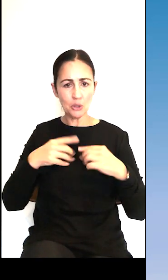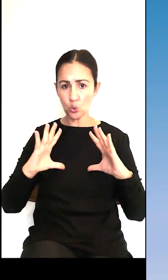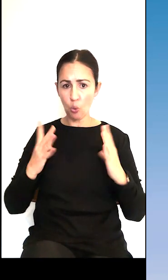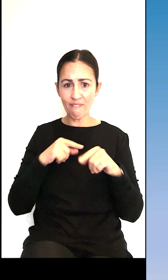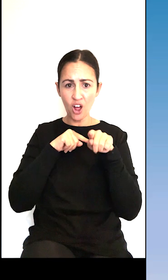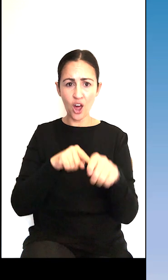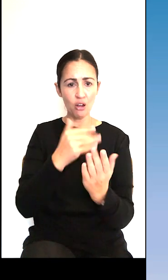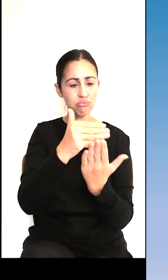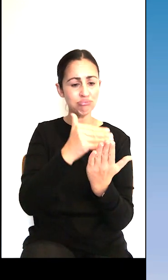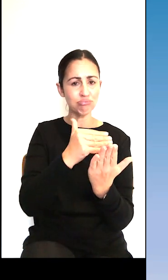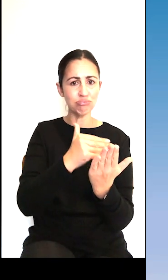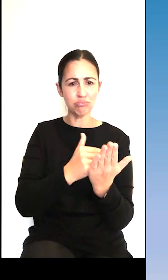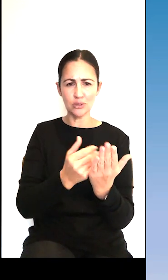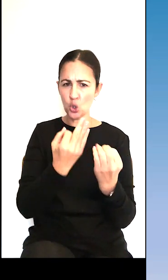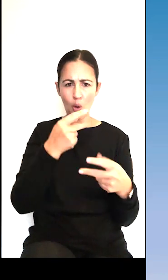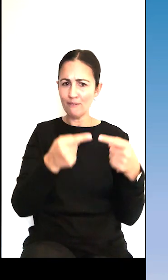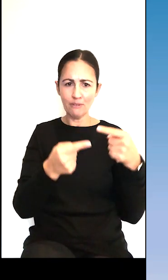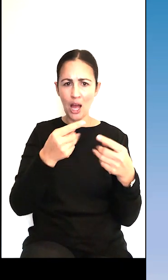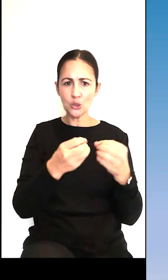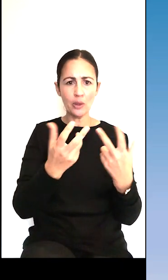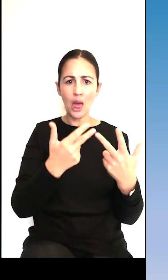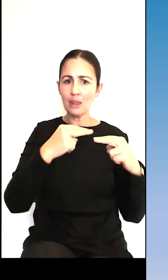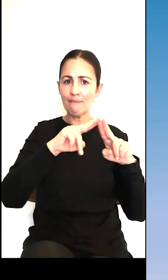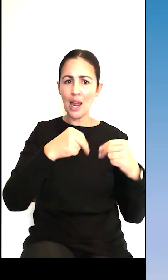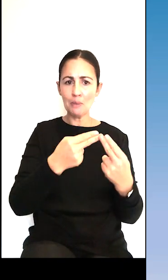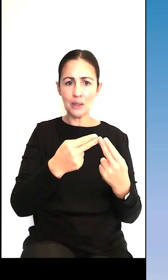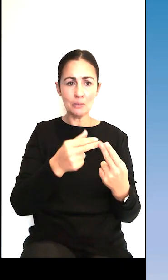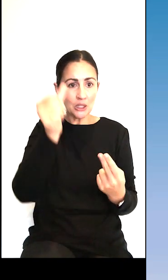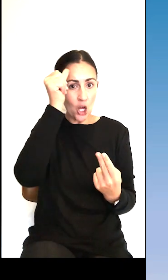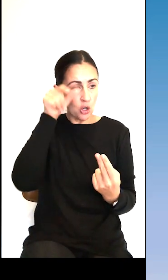and are more reassured and satisfied with the care their loved ones receive.